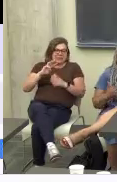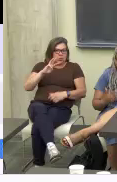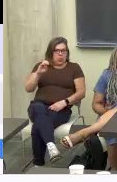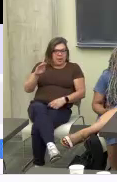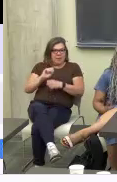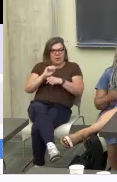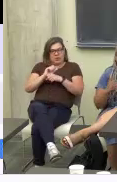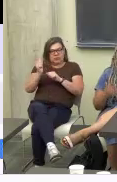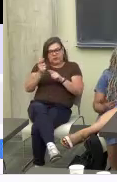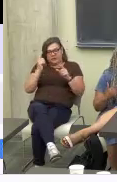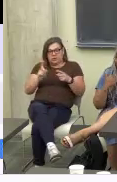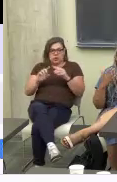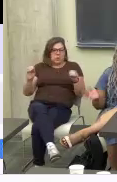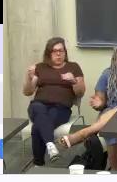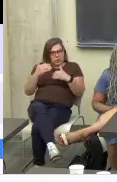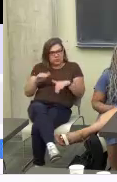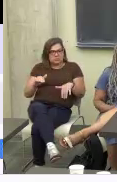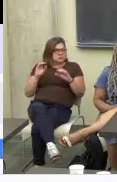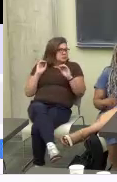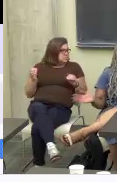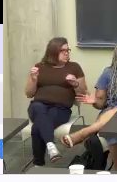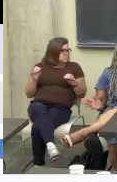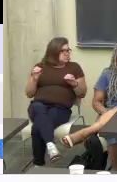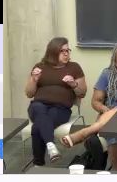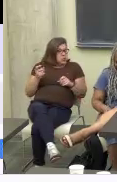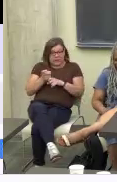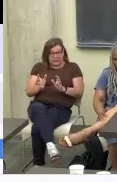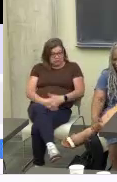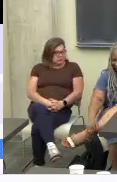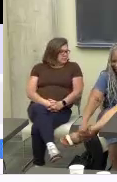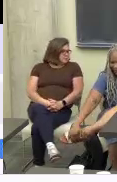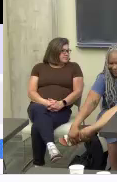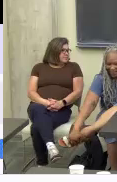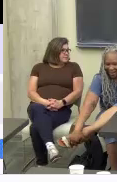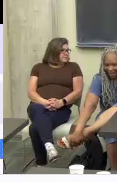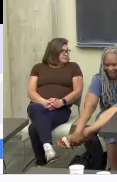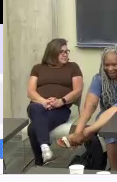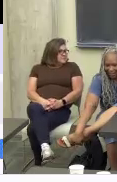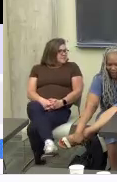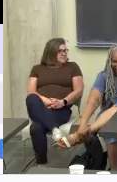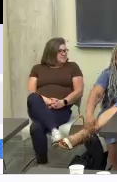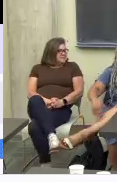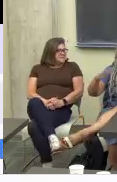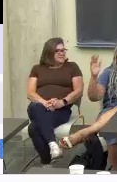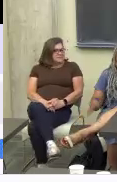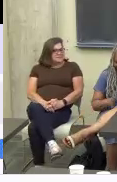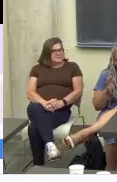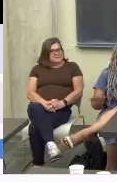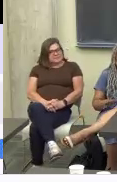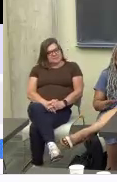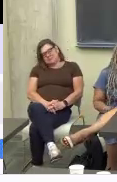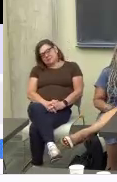no holds barred no you know no kidding. And, you know, like it's a big enough goal